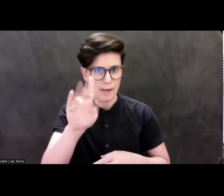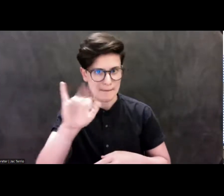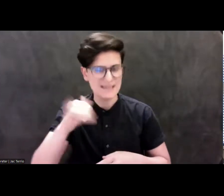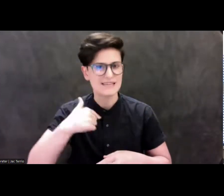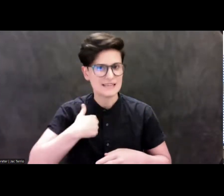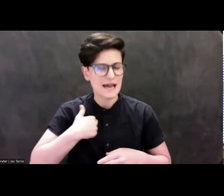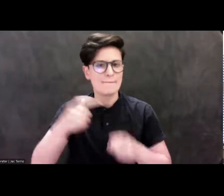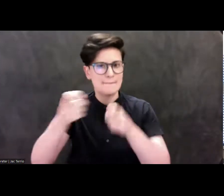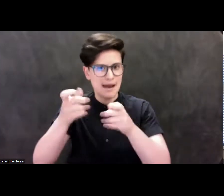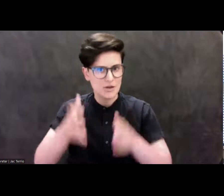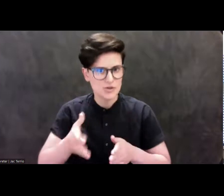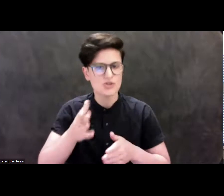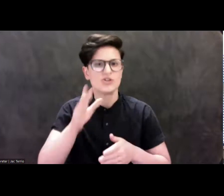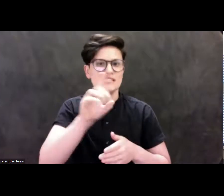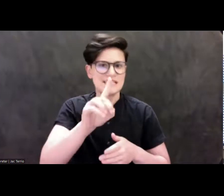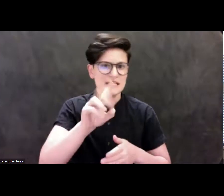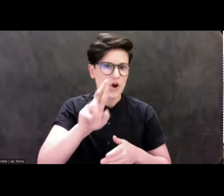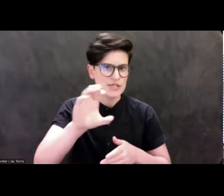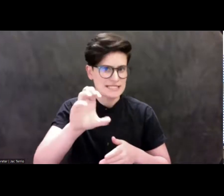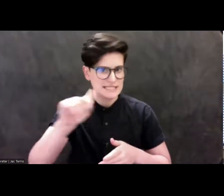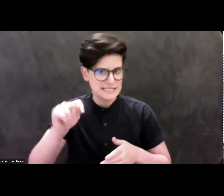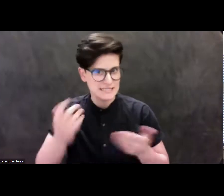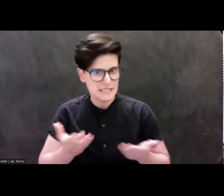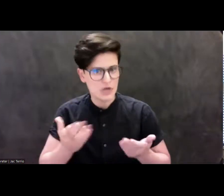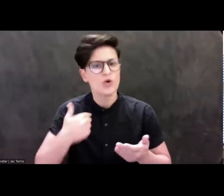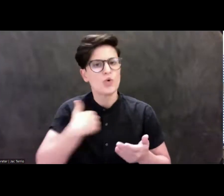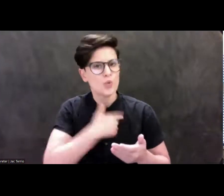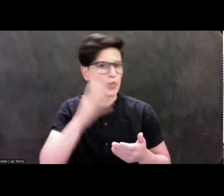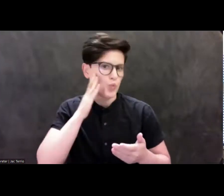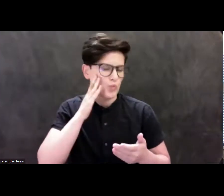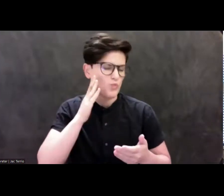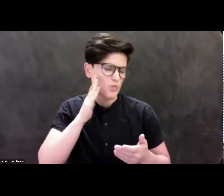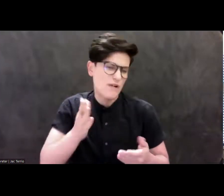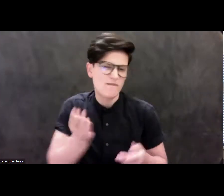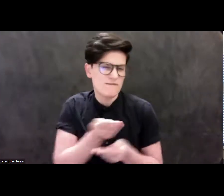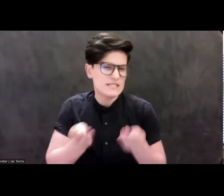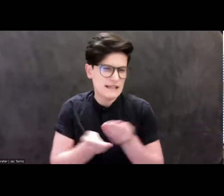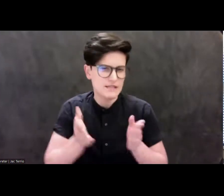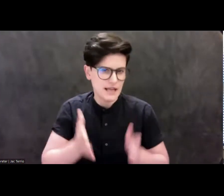Connecticut, DRCT. My pronouns are key/him.